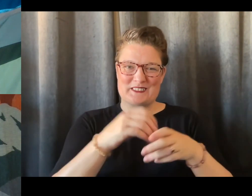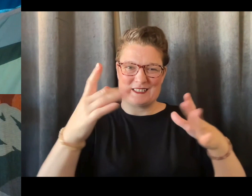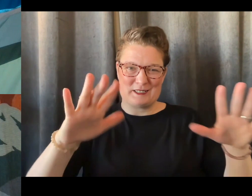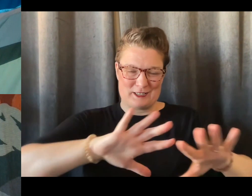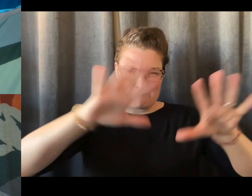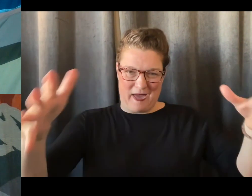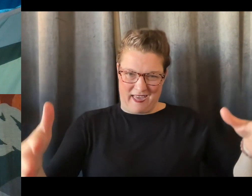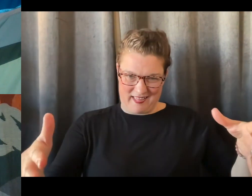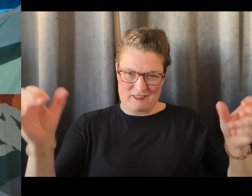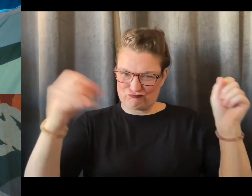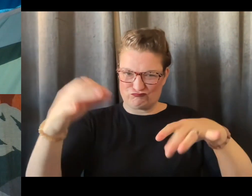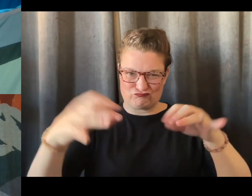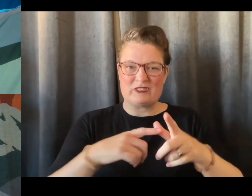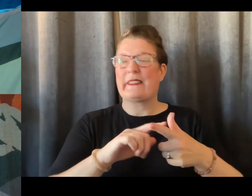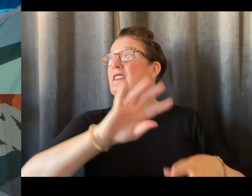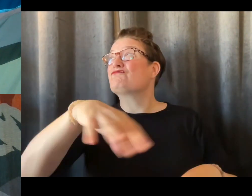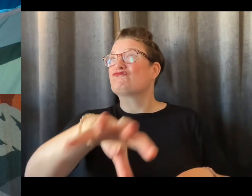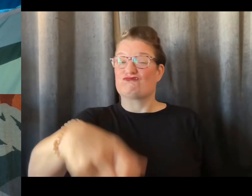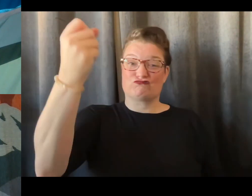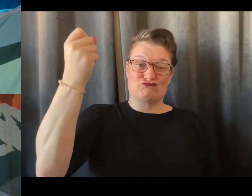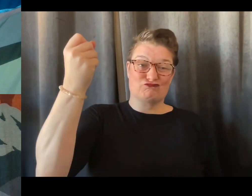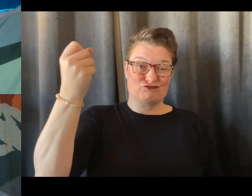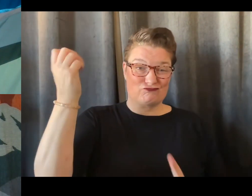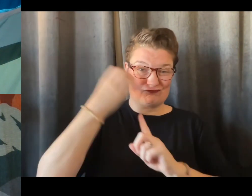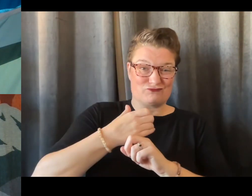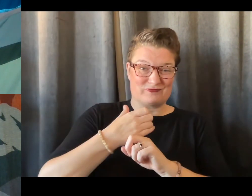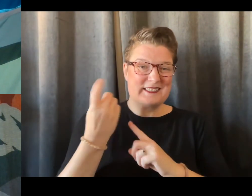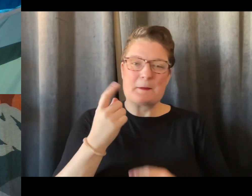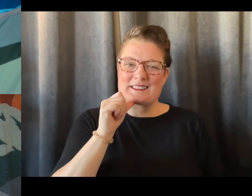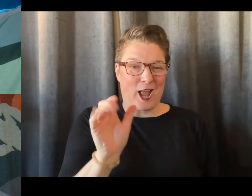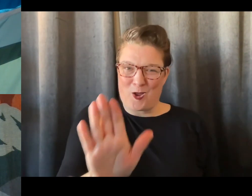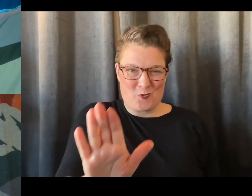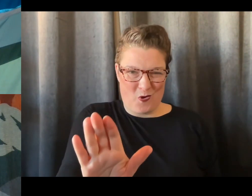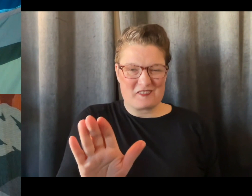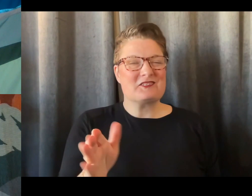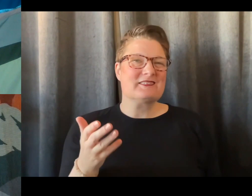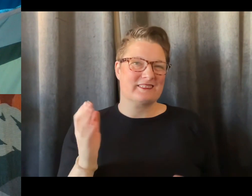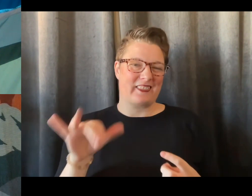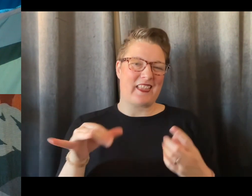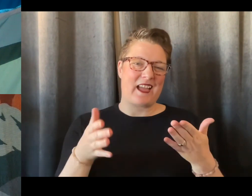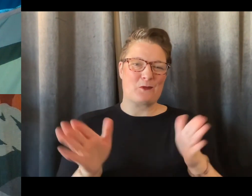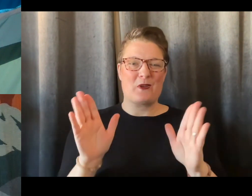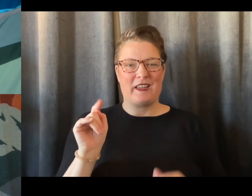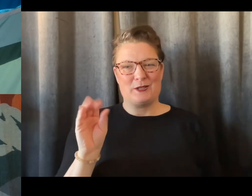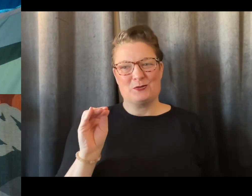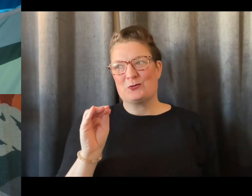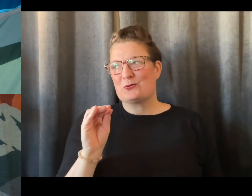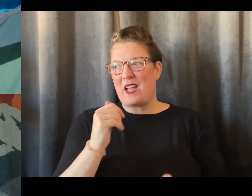pick up someone's who isn't yours. and that was a tradition to like, help there be less distinction around class.